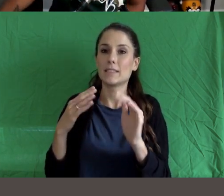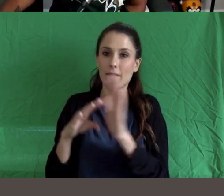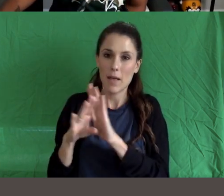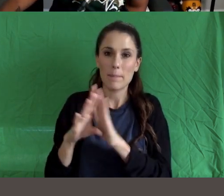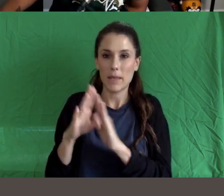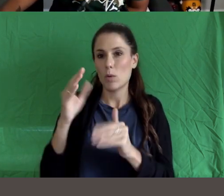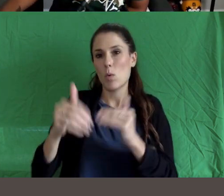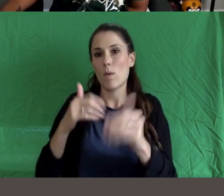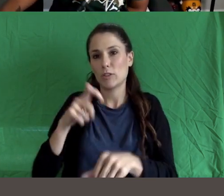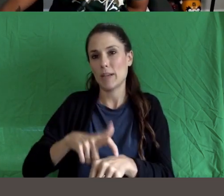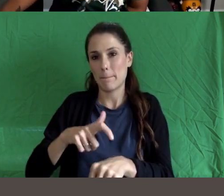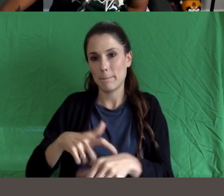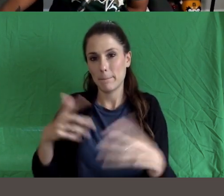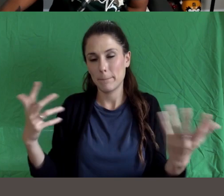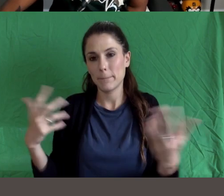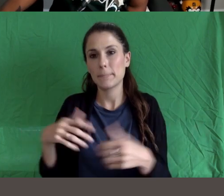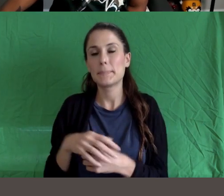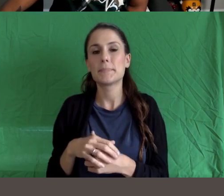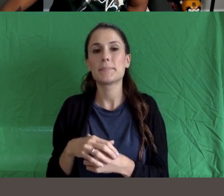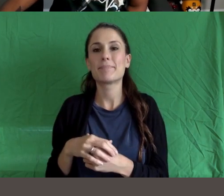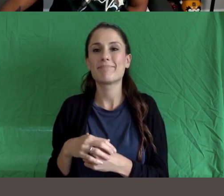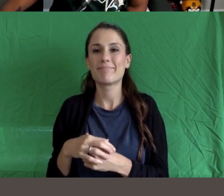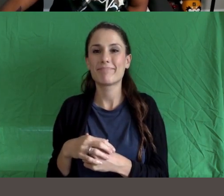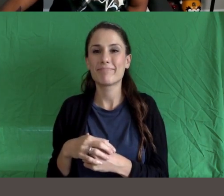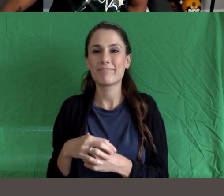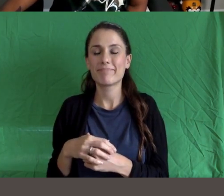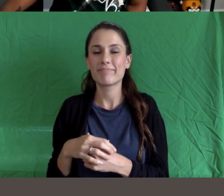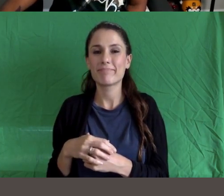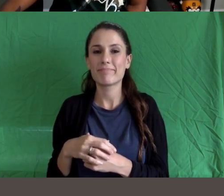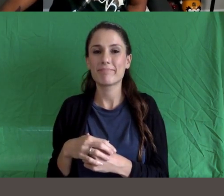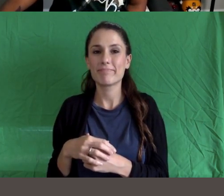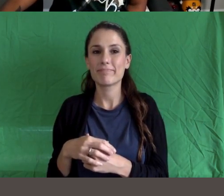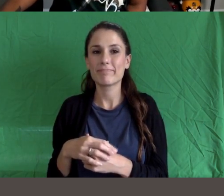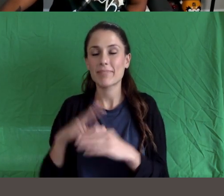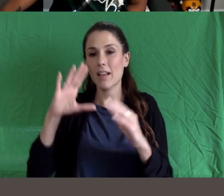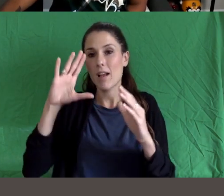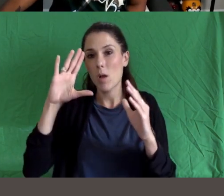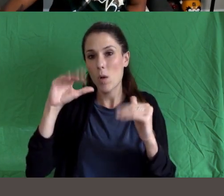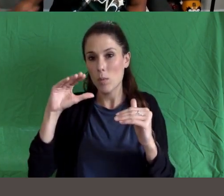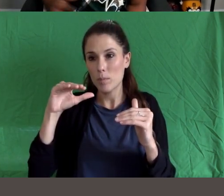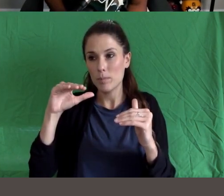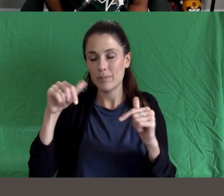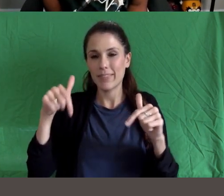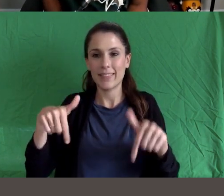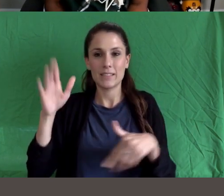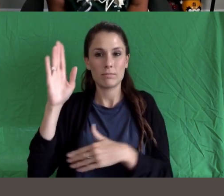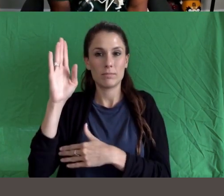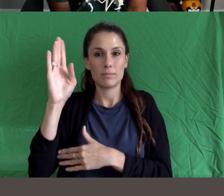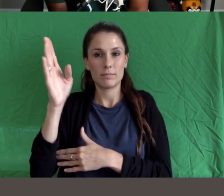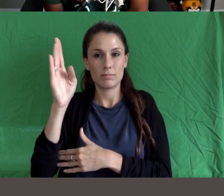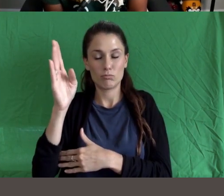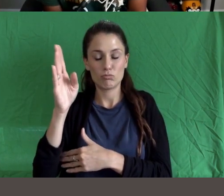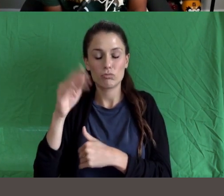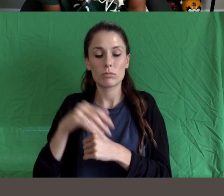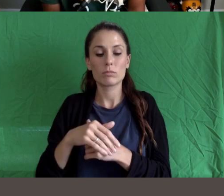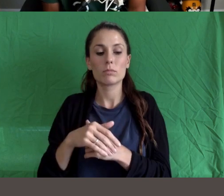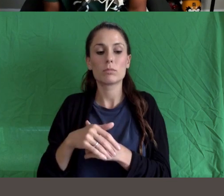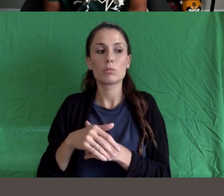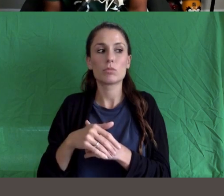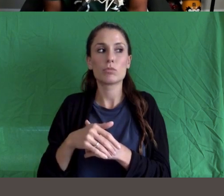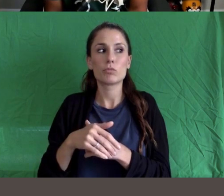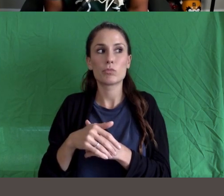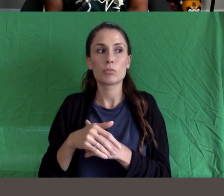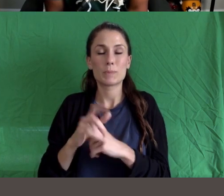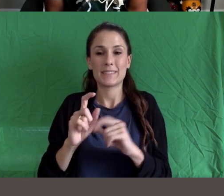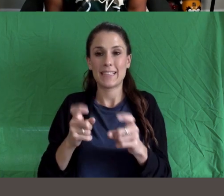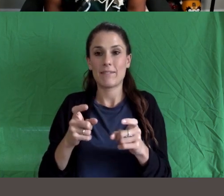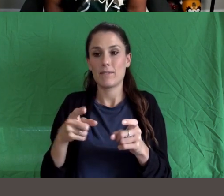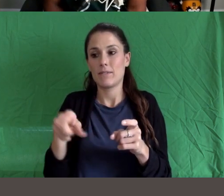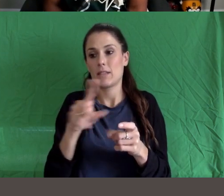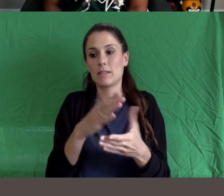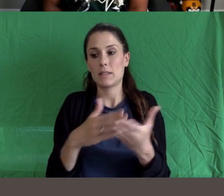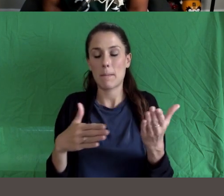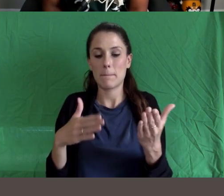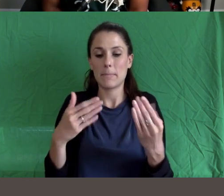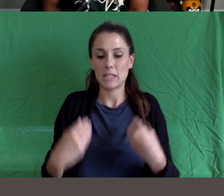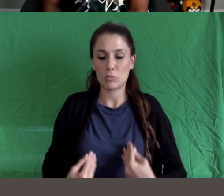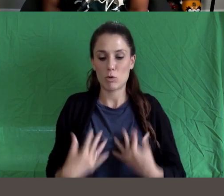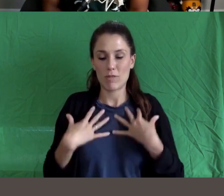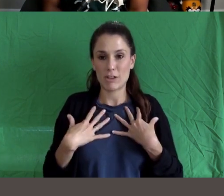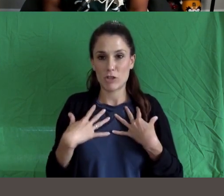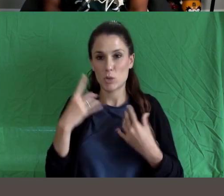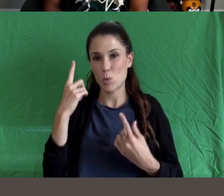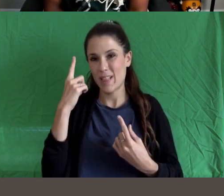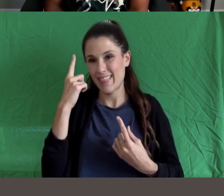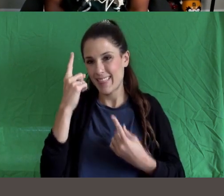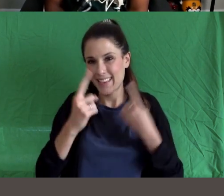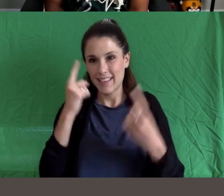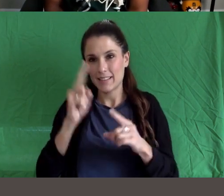over time. Now, I hope that this talk has given you some inspiration into thinking differently